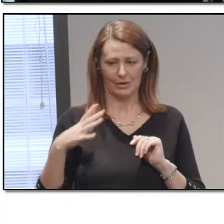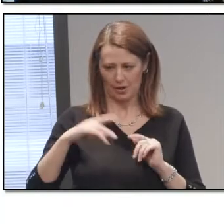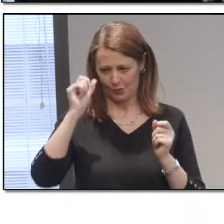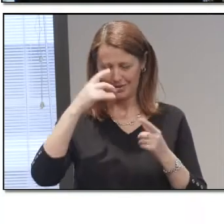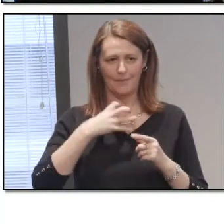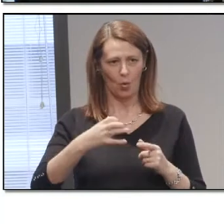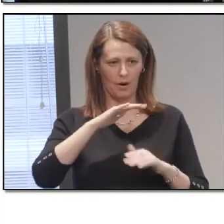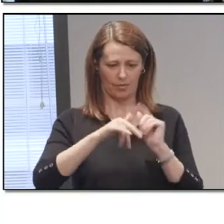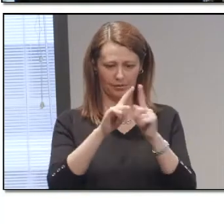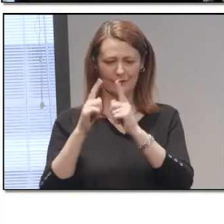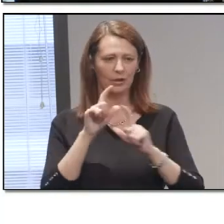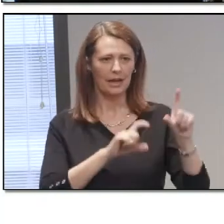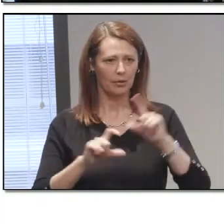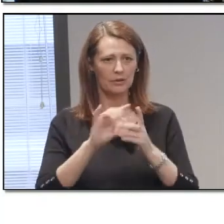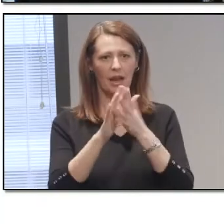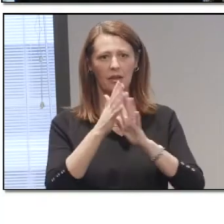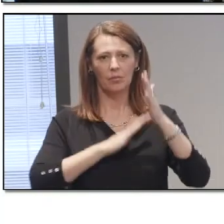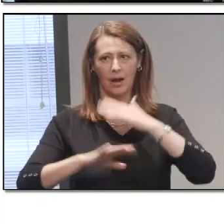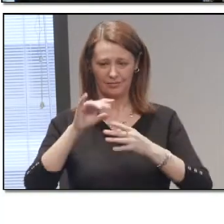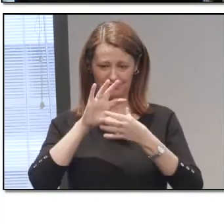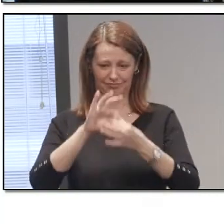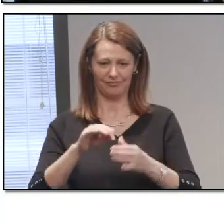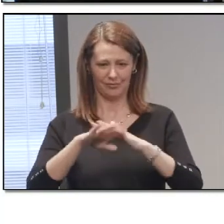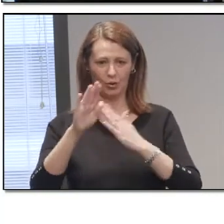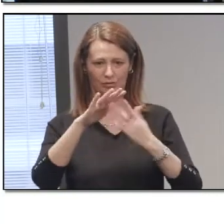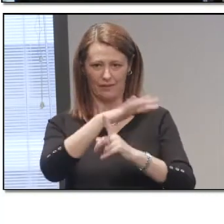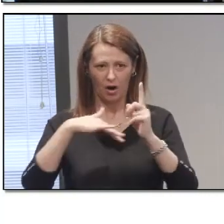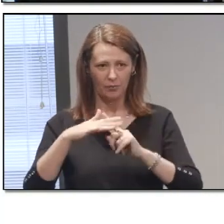these chemicals how they behave in the environment and importantly how humans get exposed to them.